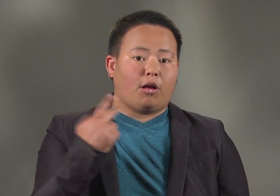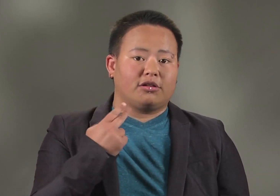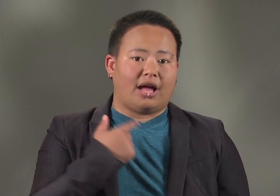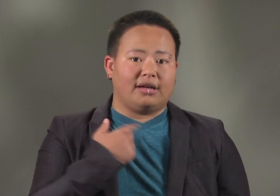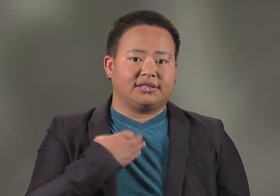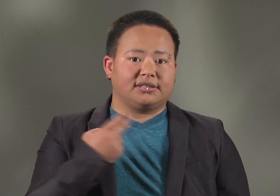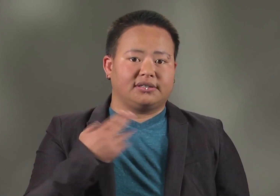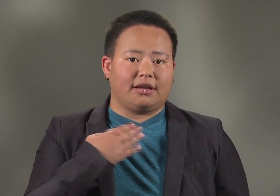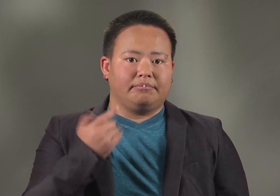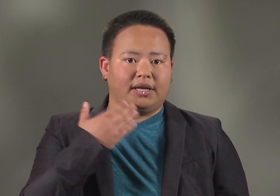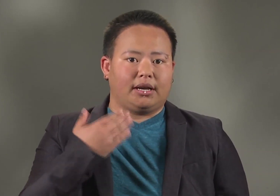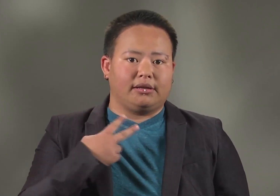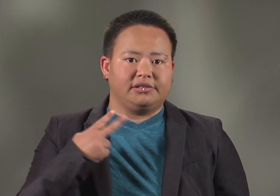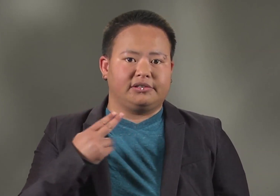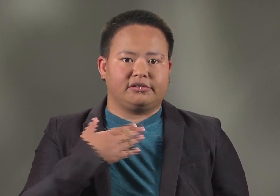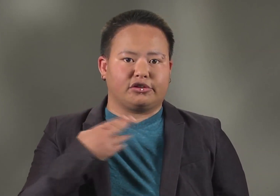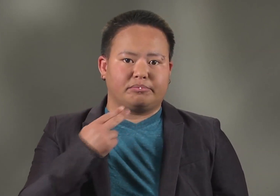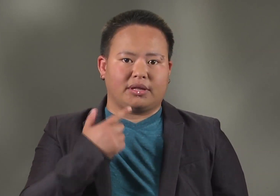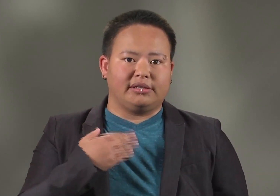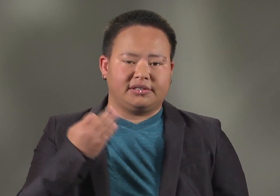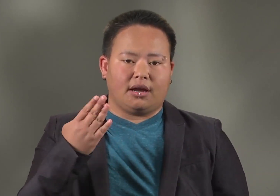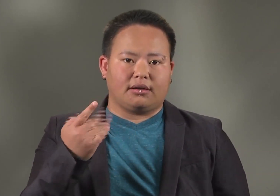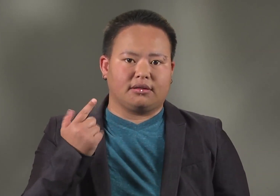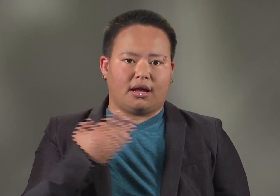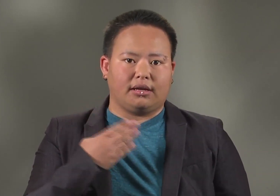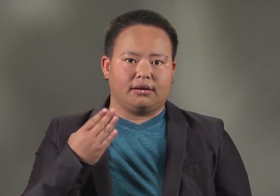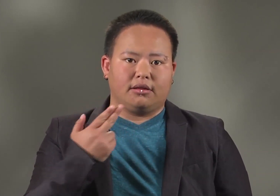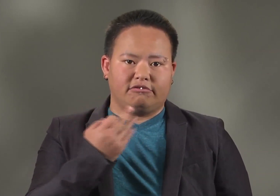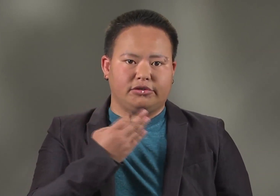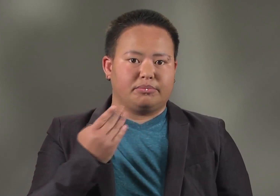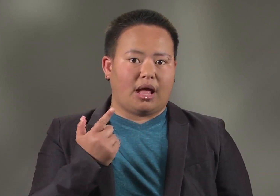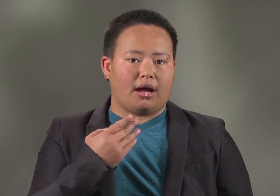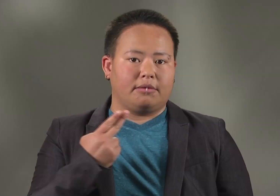All classes and meetings took place online through Blackboard,